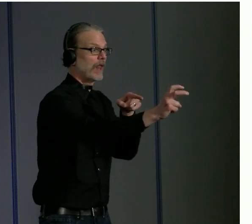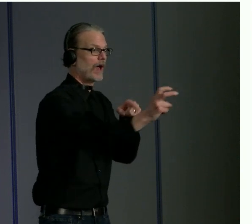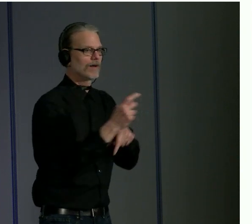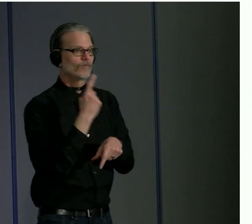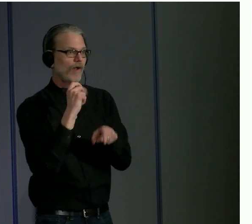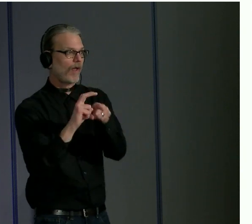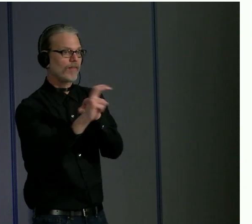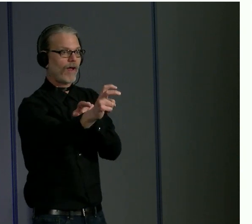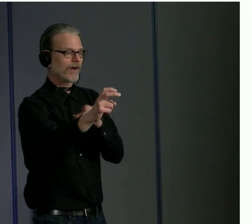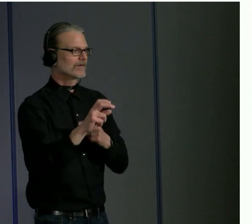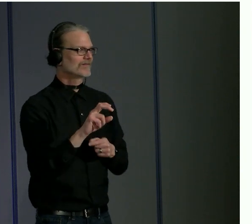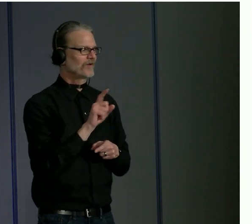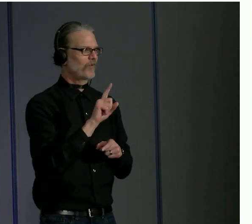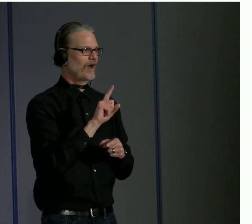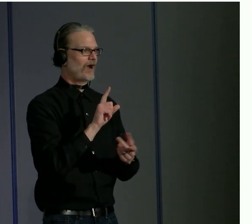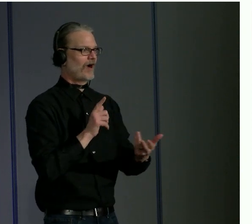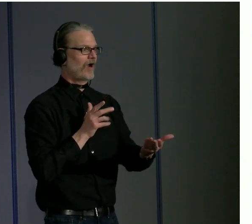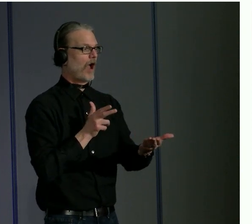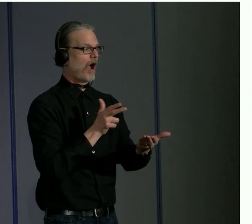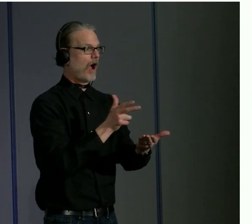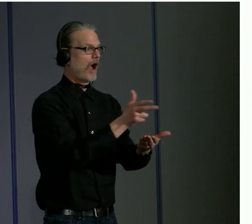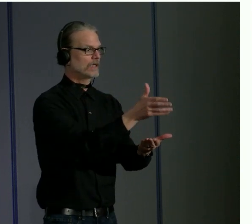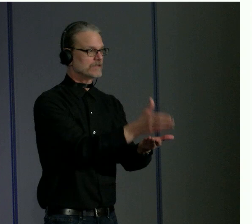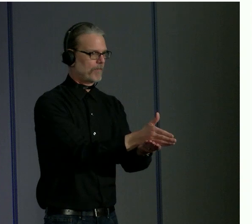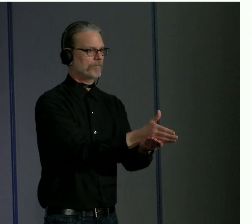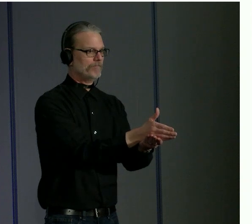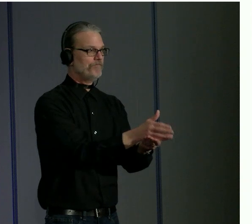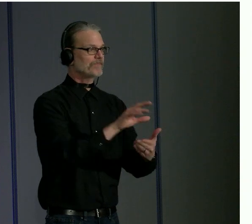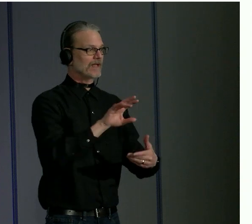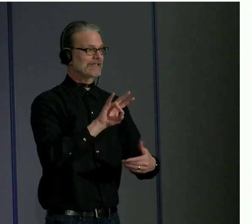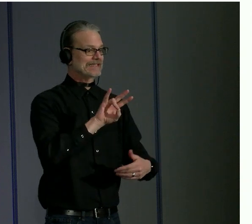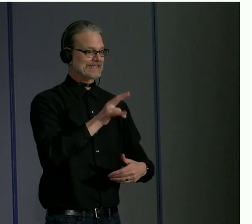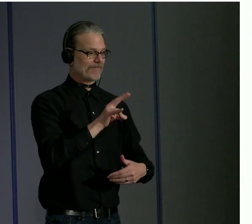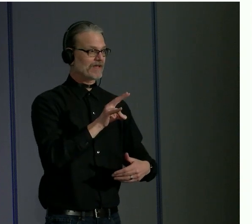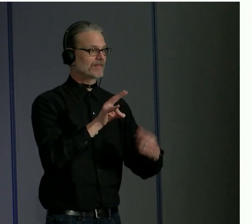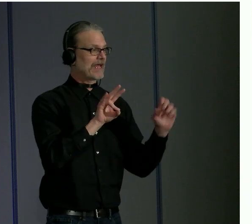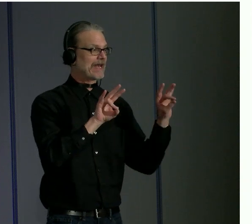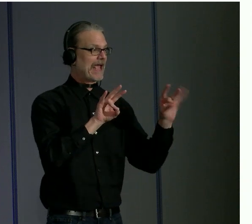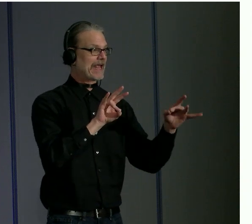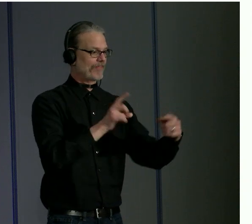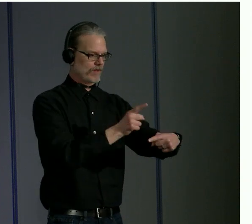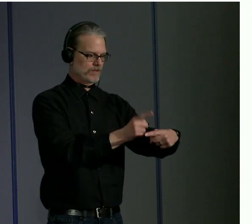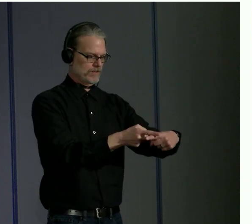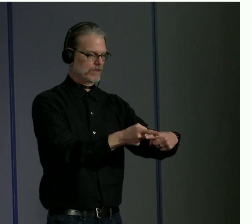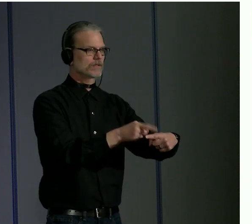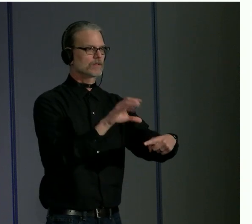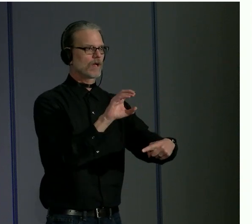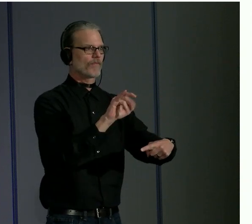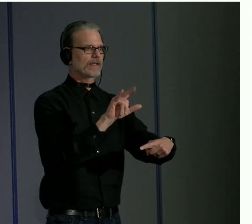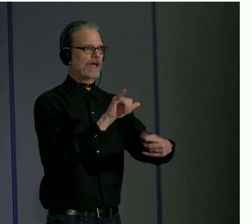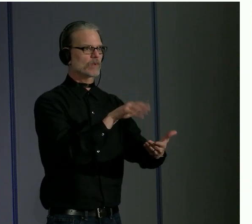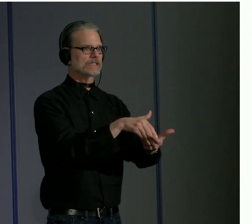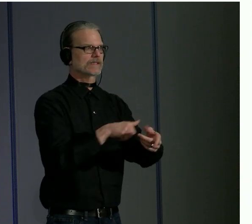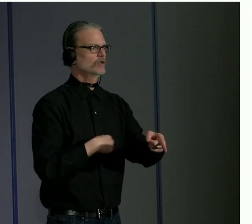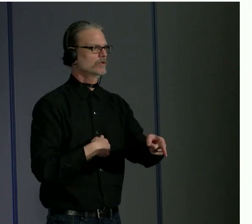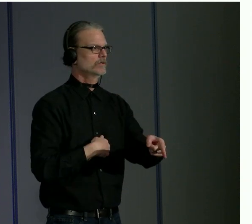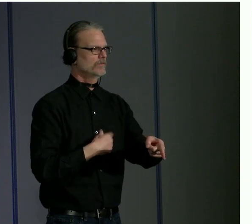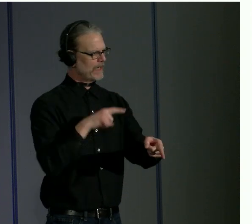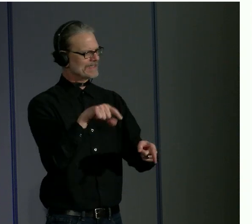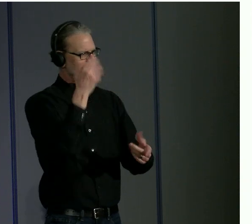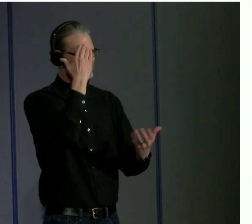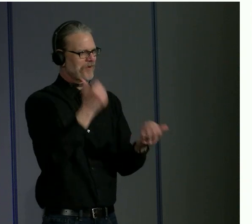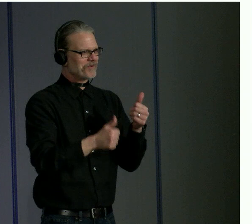want it to stop? I want it to stop at 7th and 8th county center. I need to know which ones get me